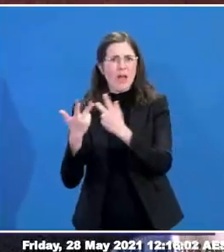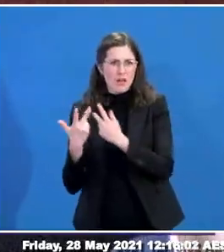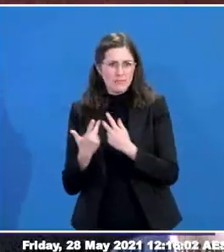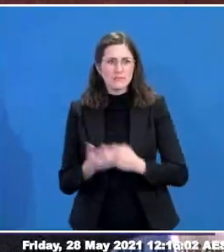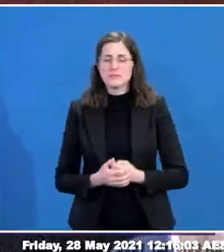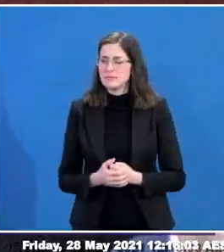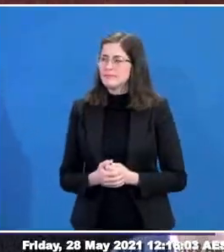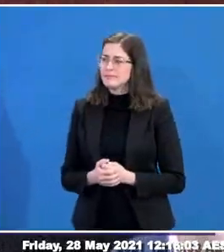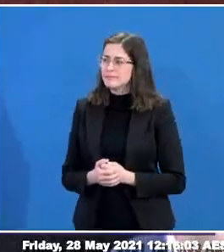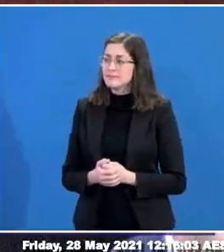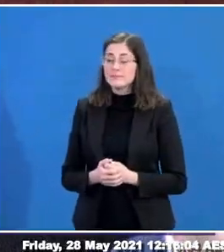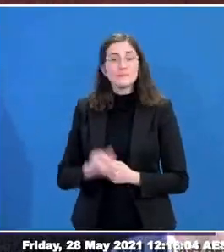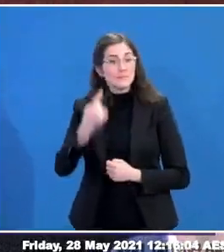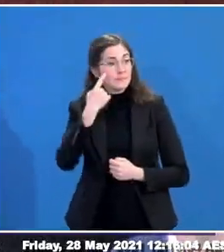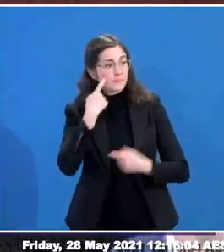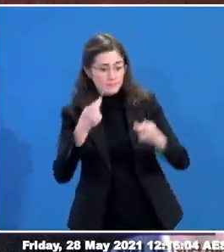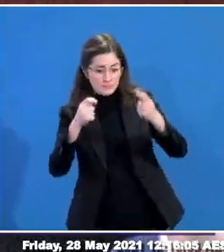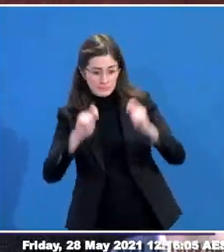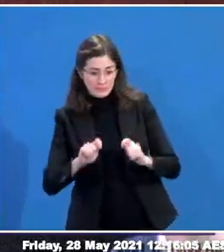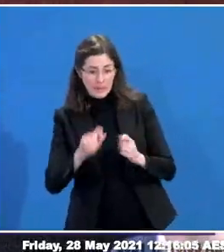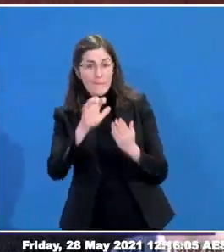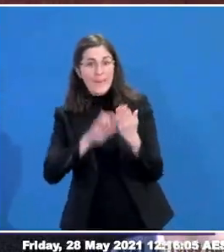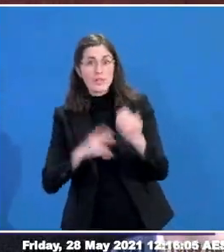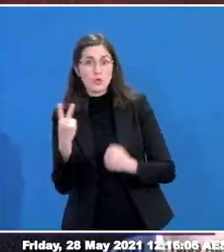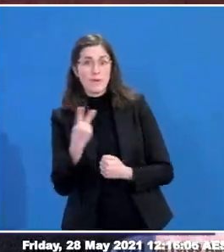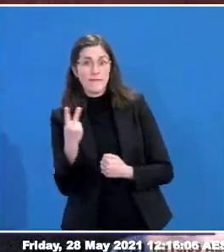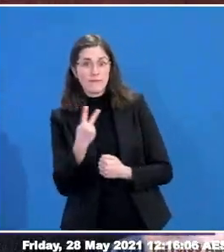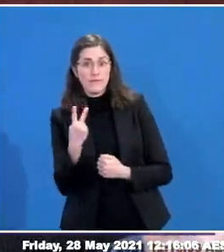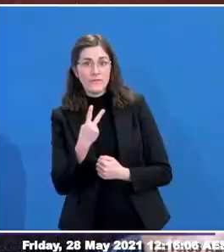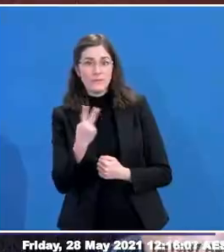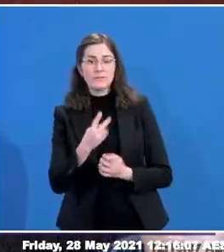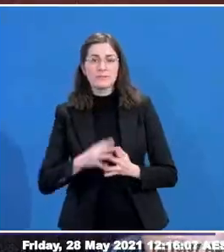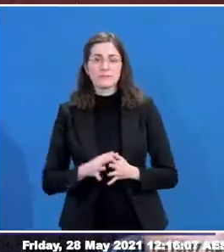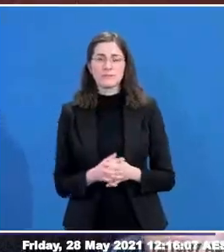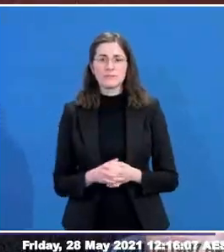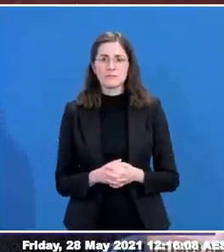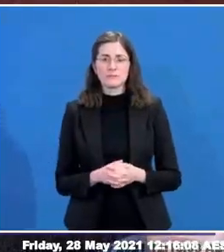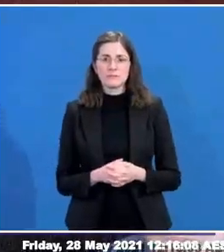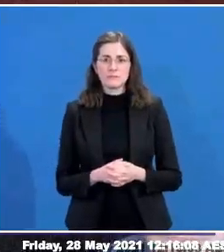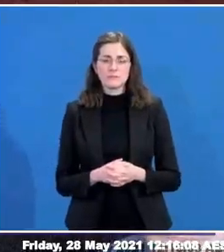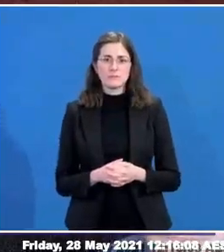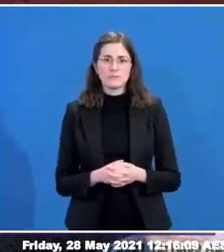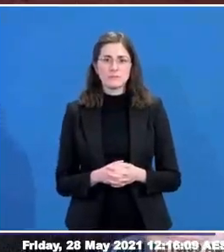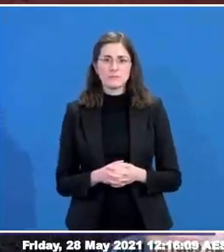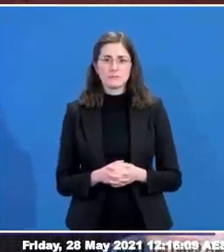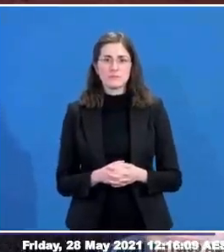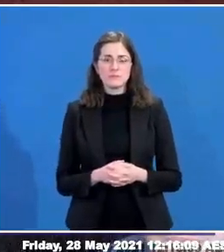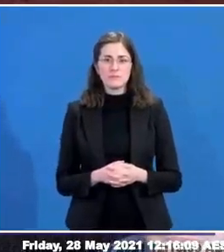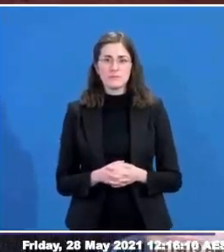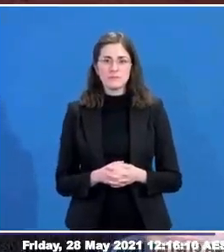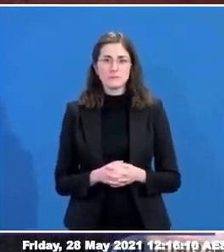The next one is page 12 of the Piaud report.